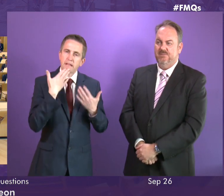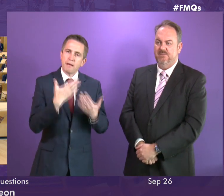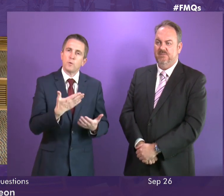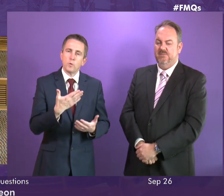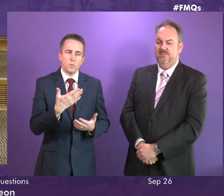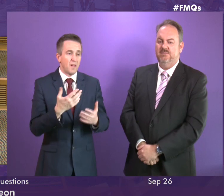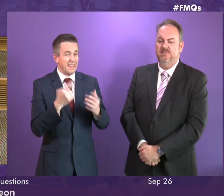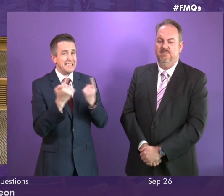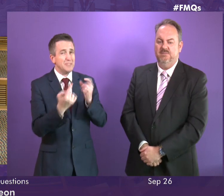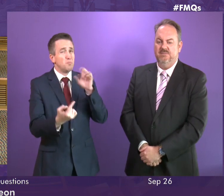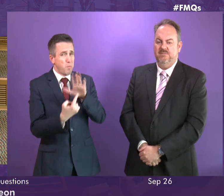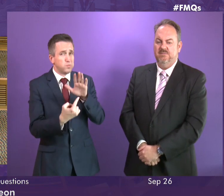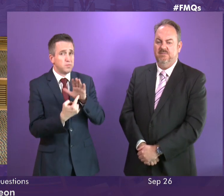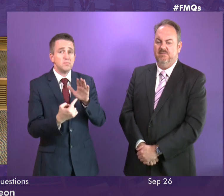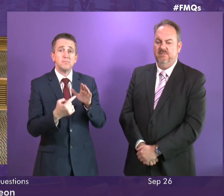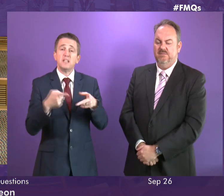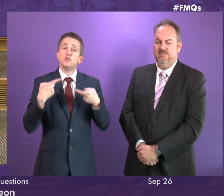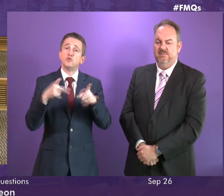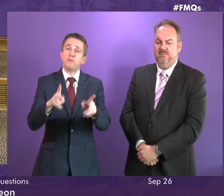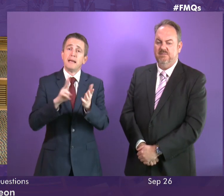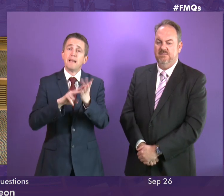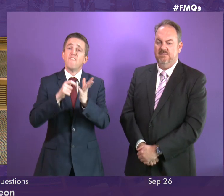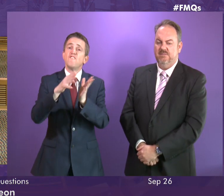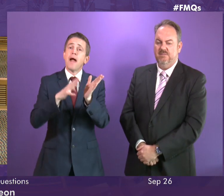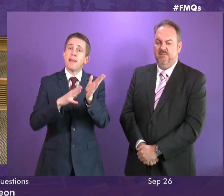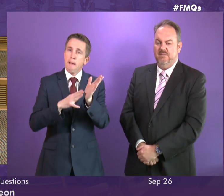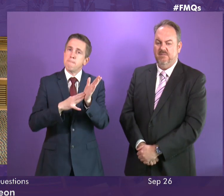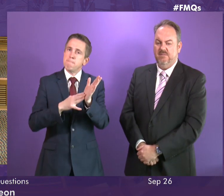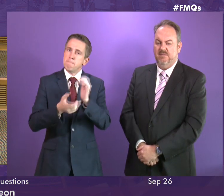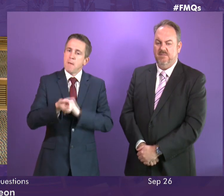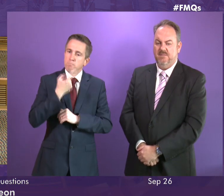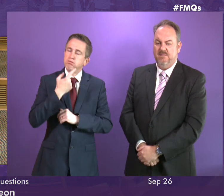important issue. We know that so-called street Valium has a devastating effect on communities